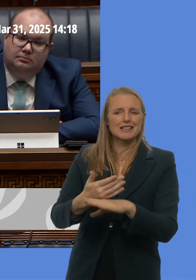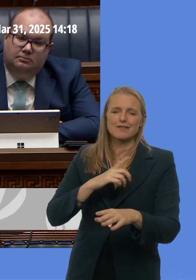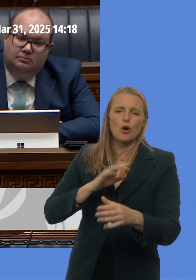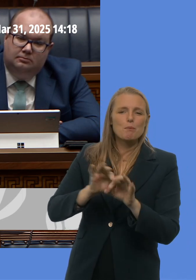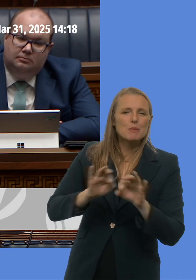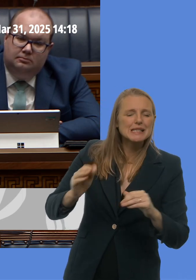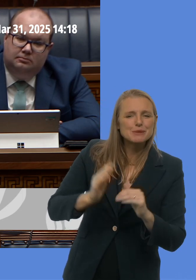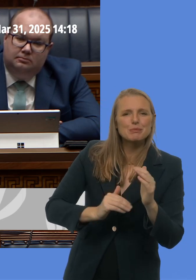community relationships.